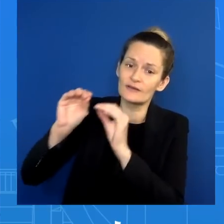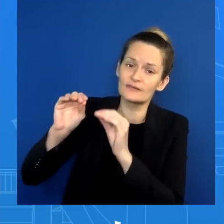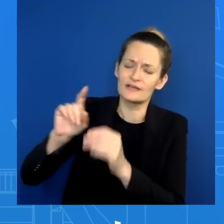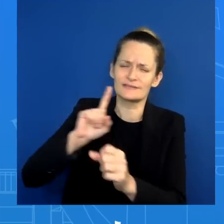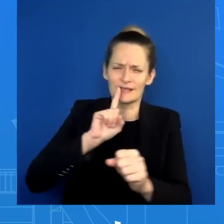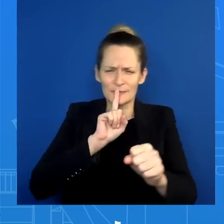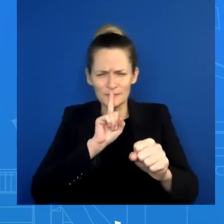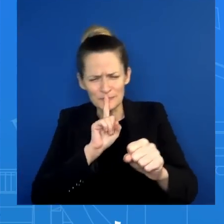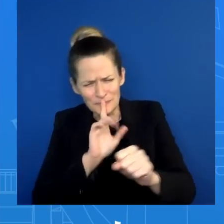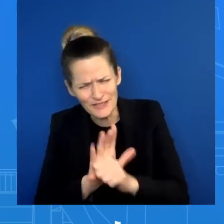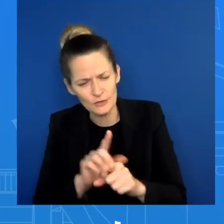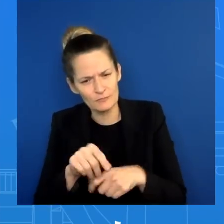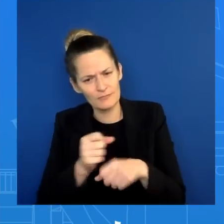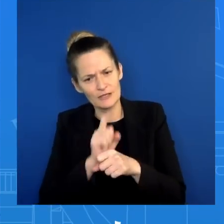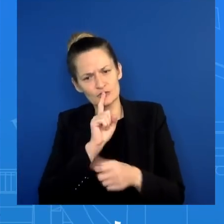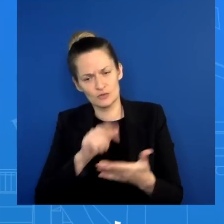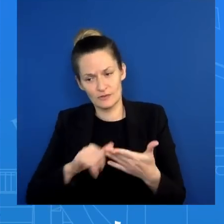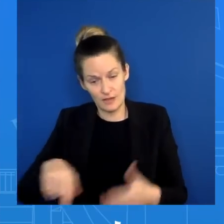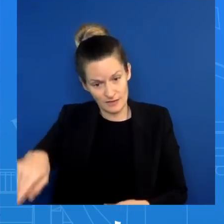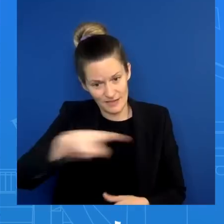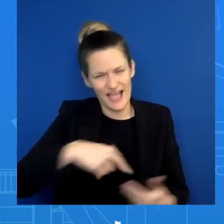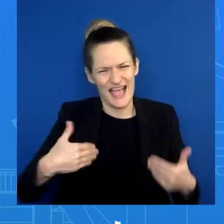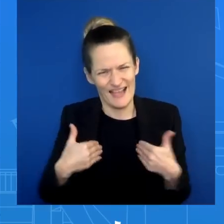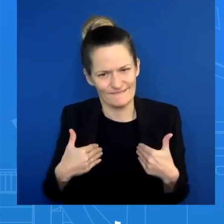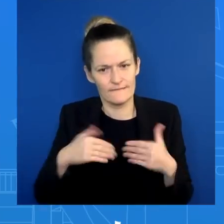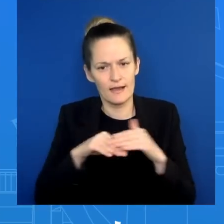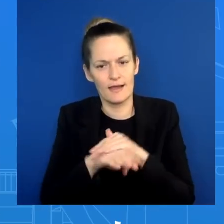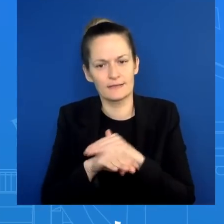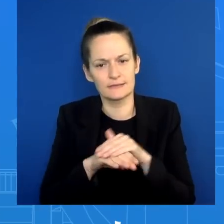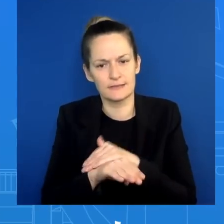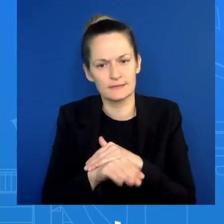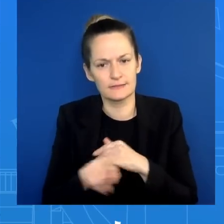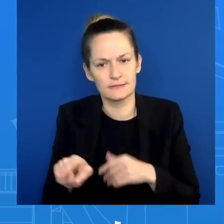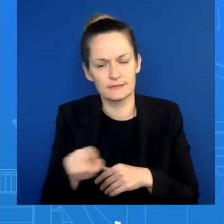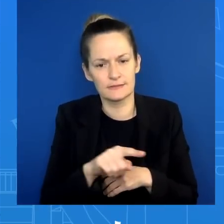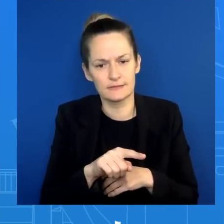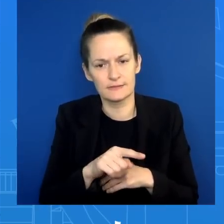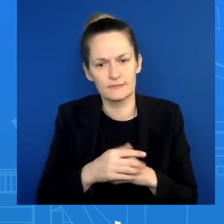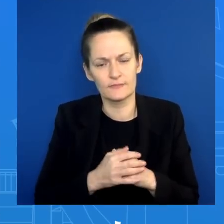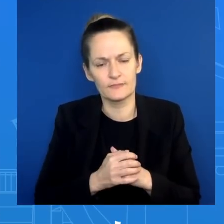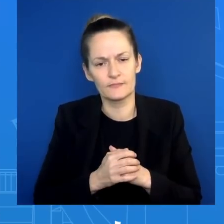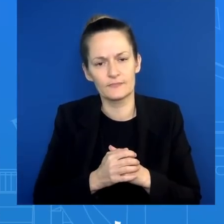And then I'll come I'll come back again. The Press: When asked about the legal basis for canceling student debt,